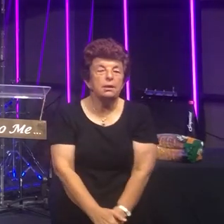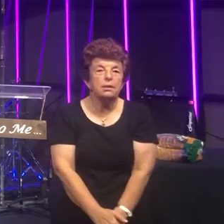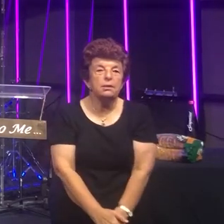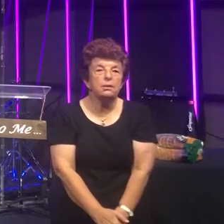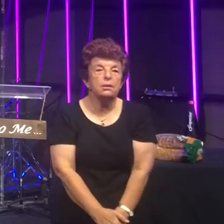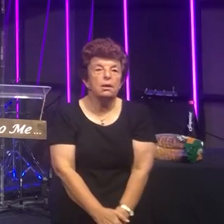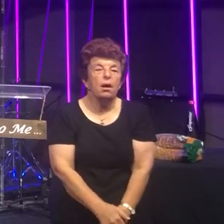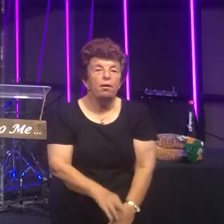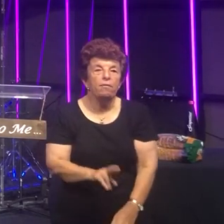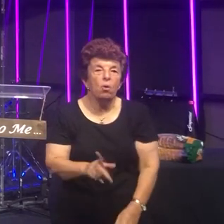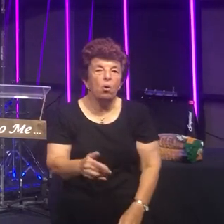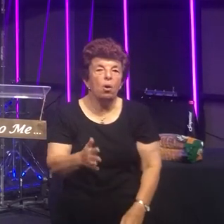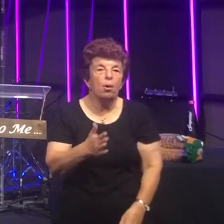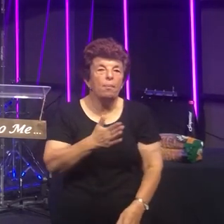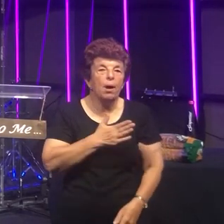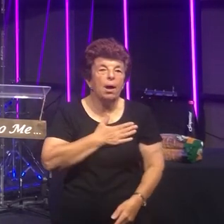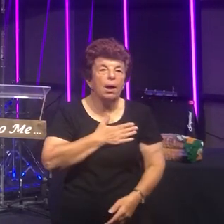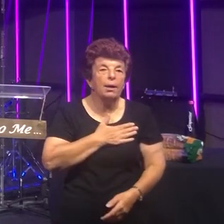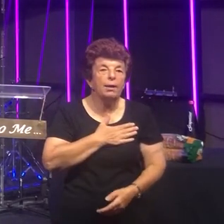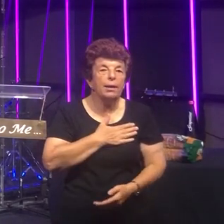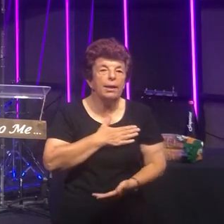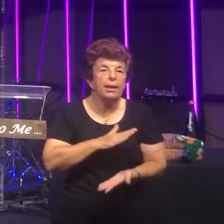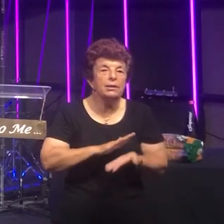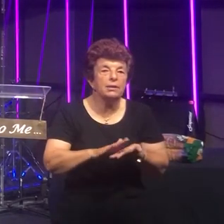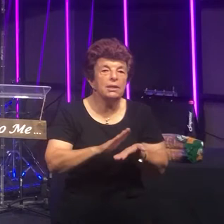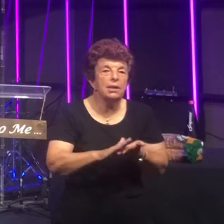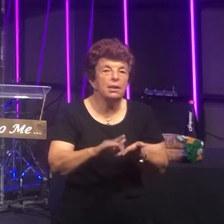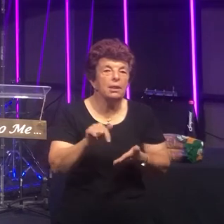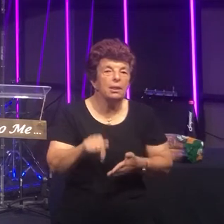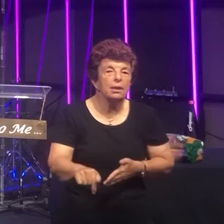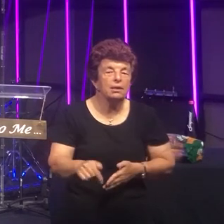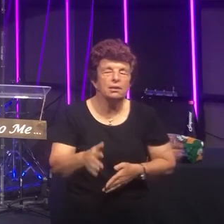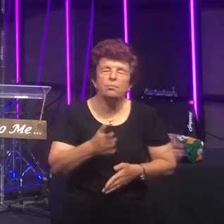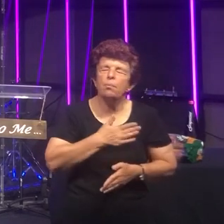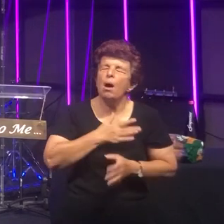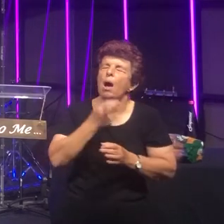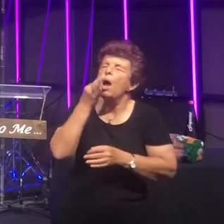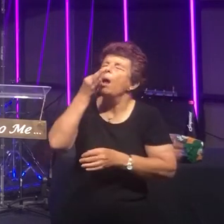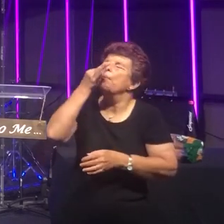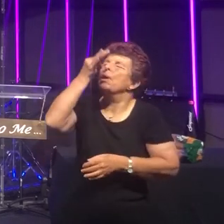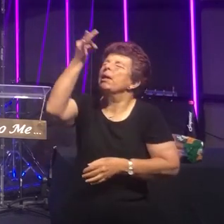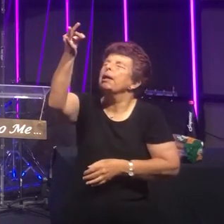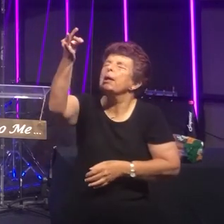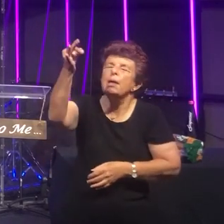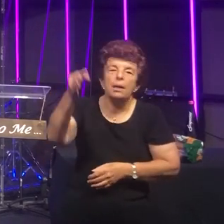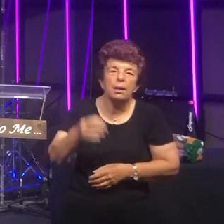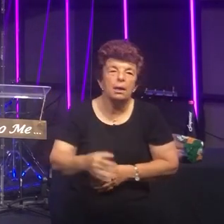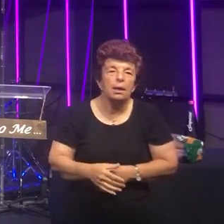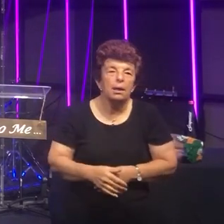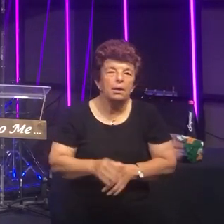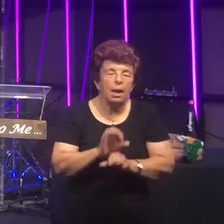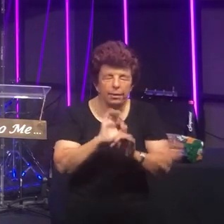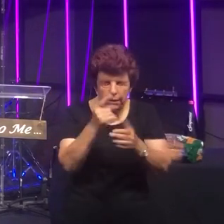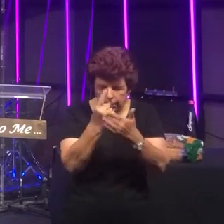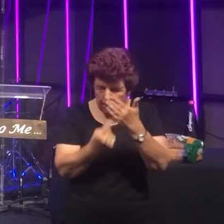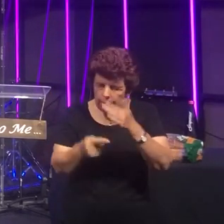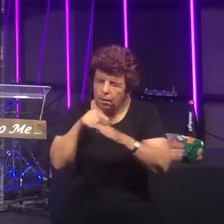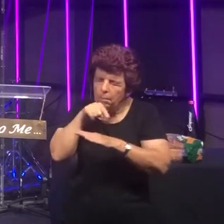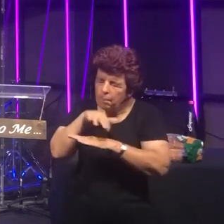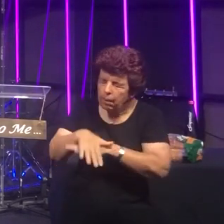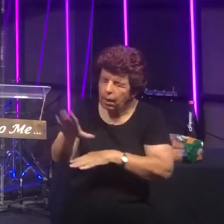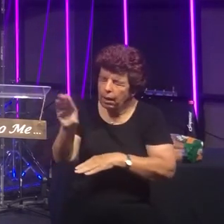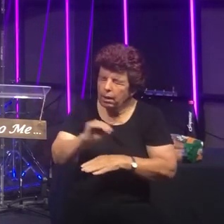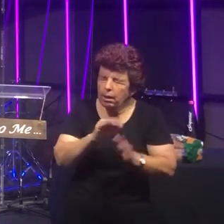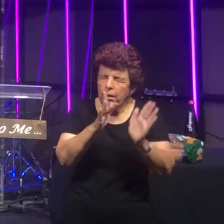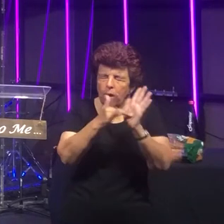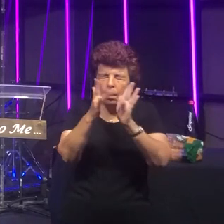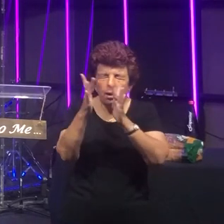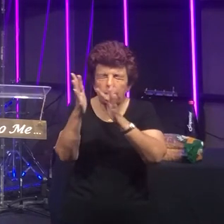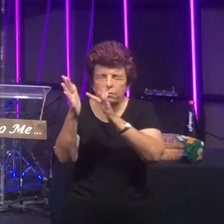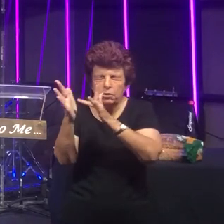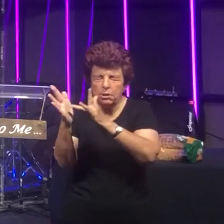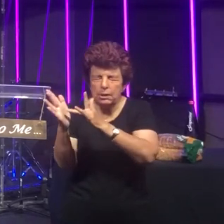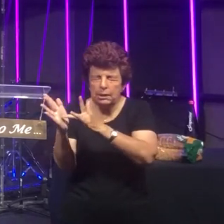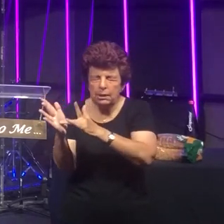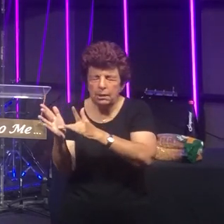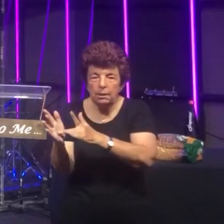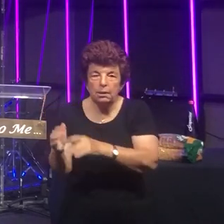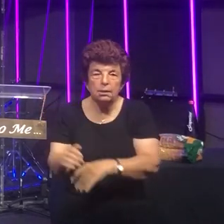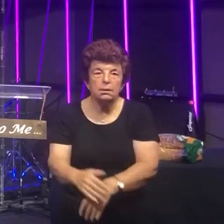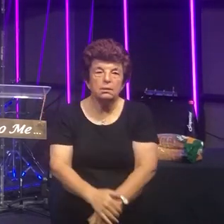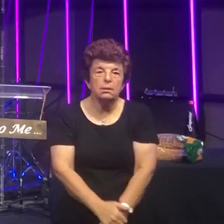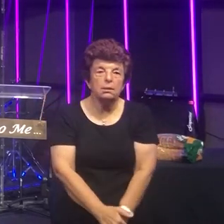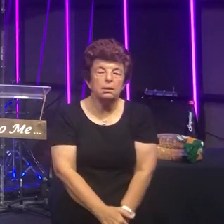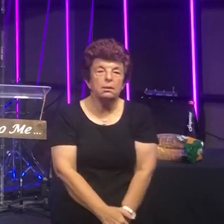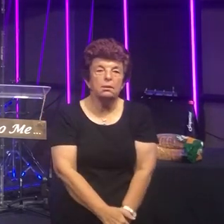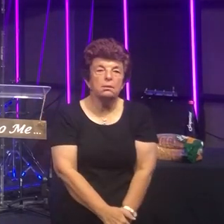For my cleansing this my plea Nothing but the blood of Jesus